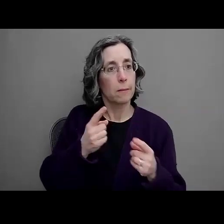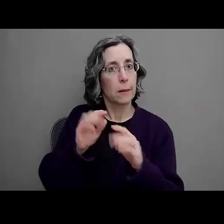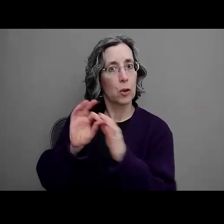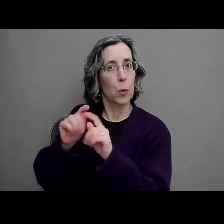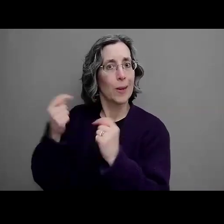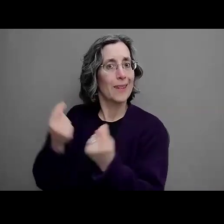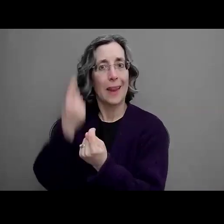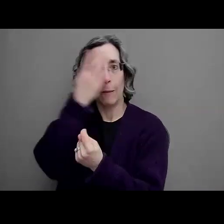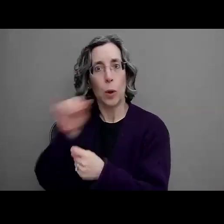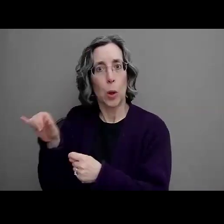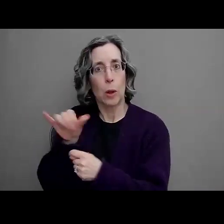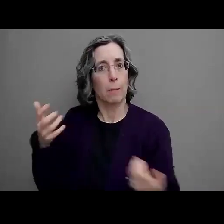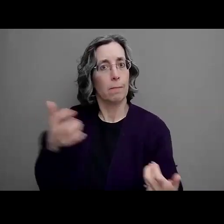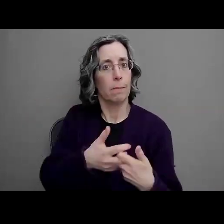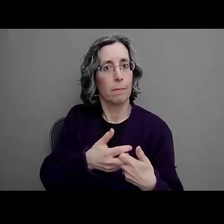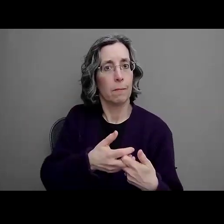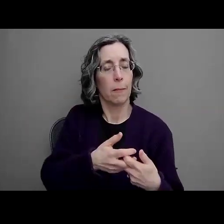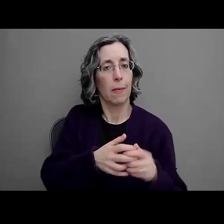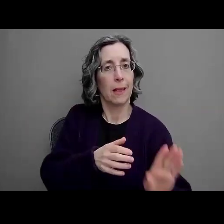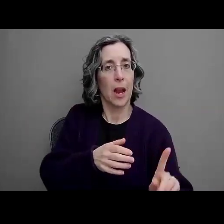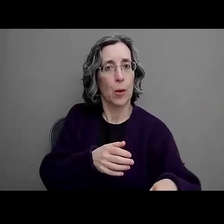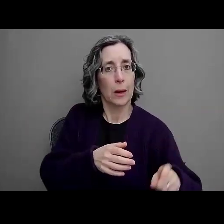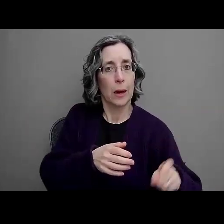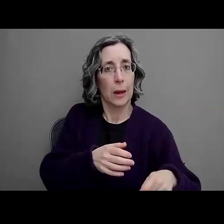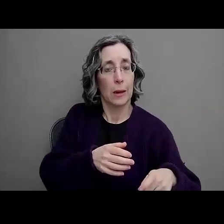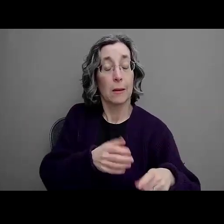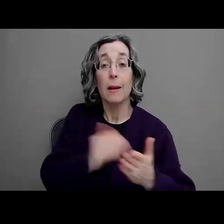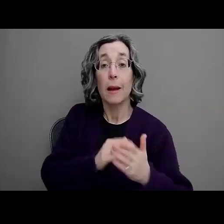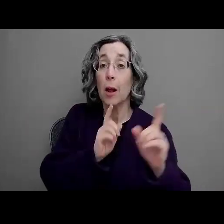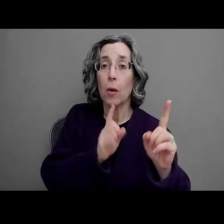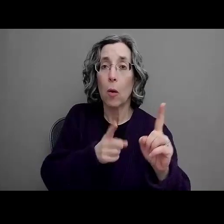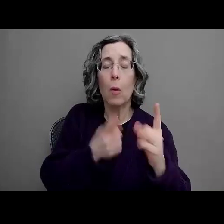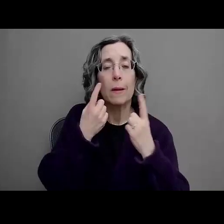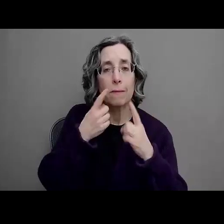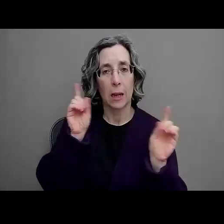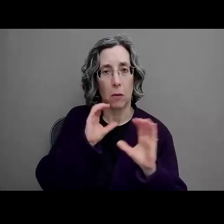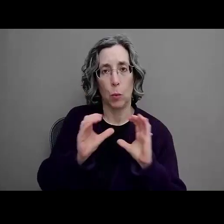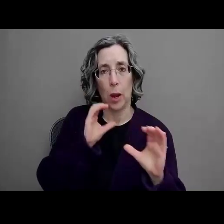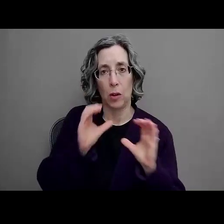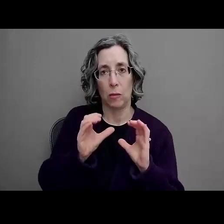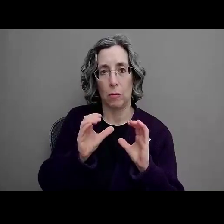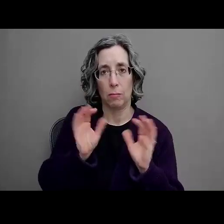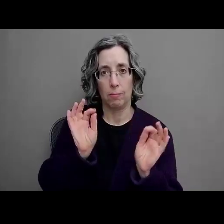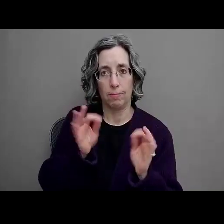evaluated for what the best coverage, interpreter coverage, is for that so that, again, we are working toward the most effective communication for